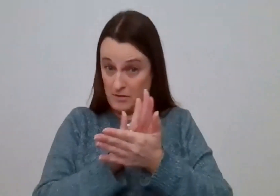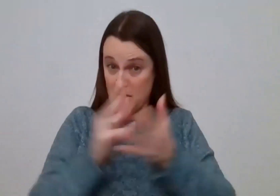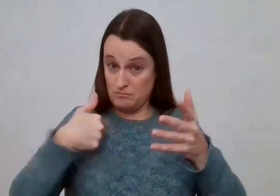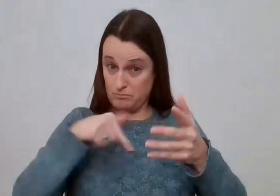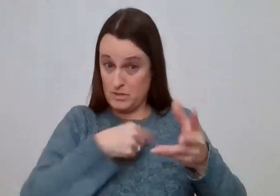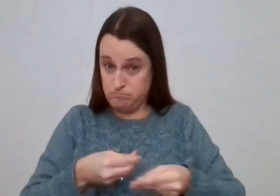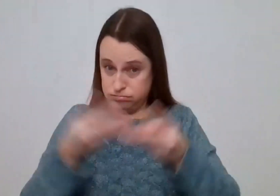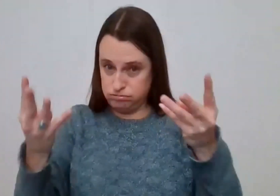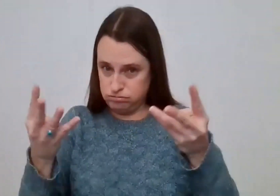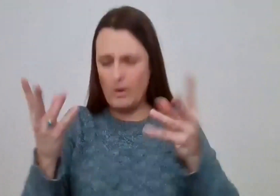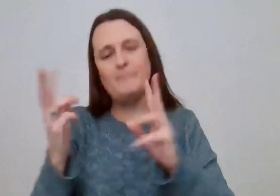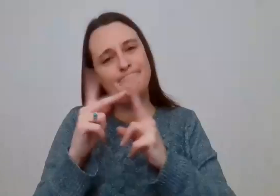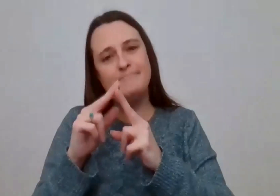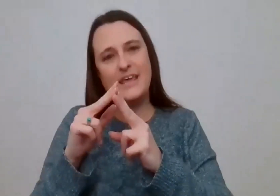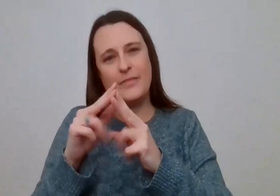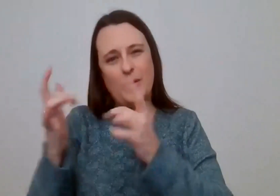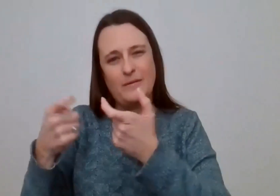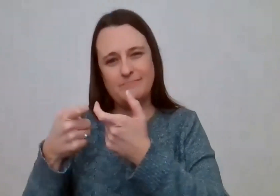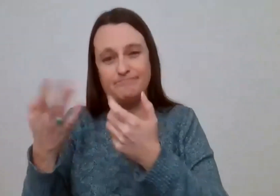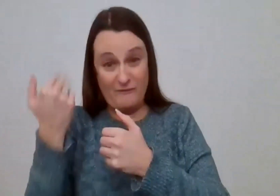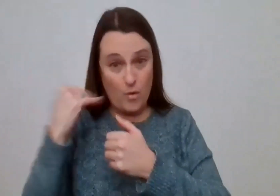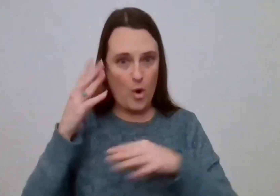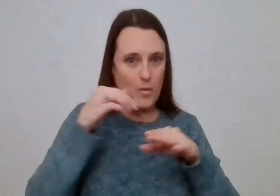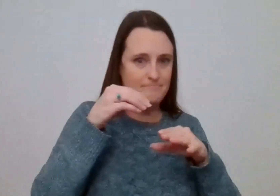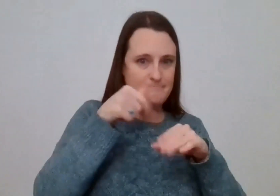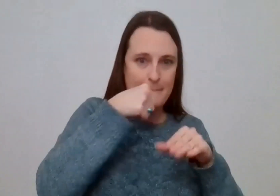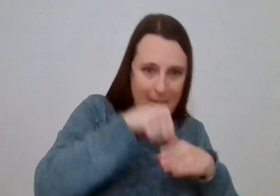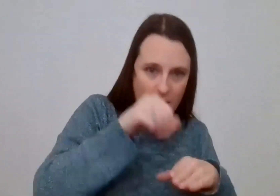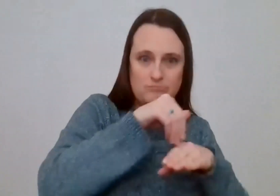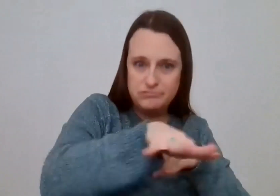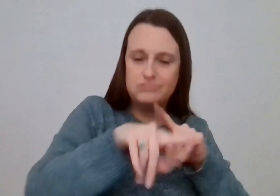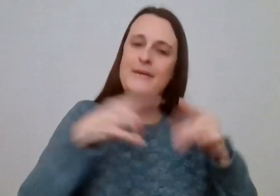electronically we've gone away from mailing them try to make them available to you electronically